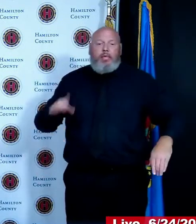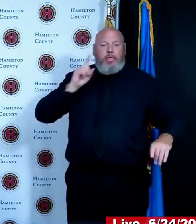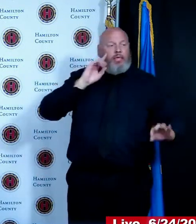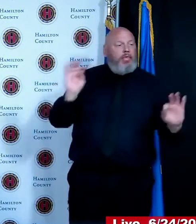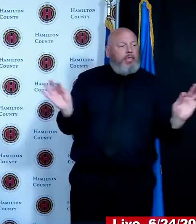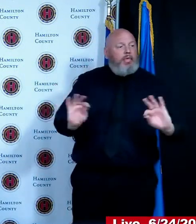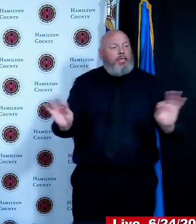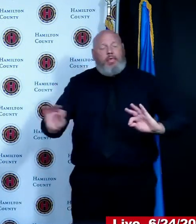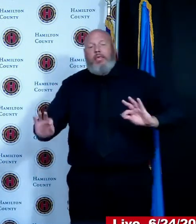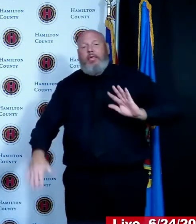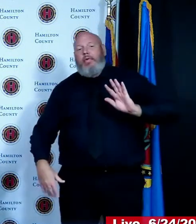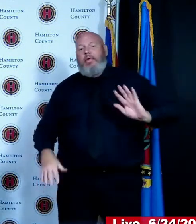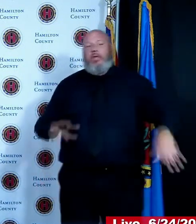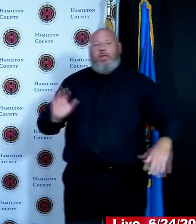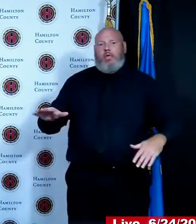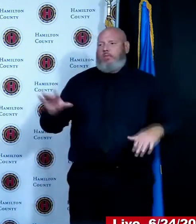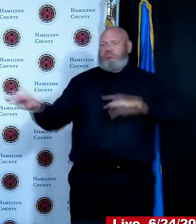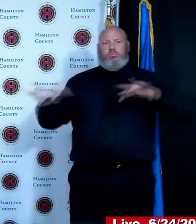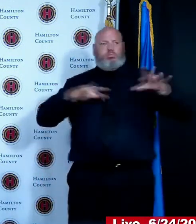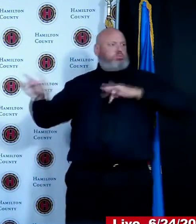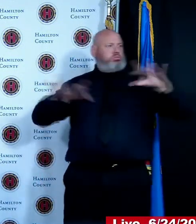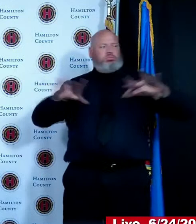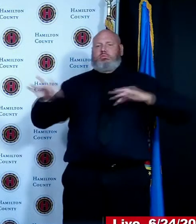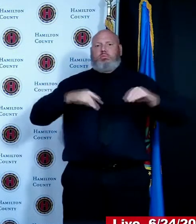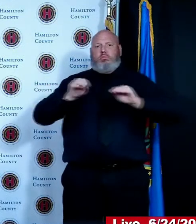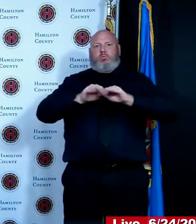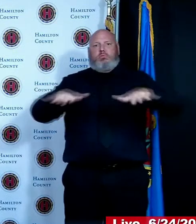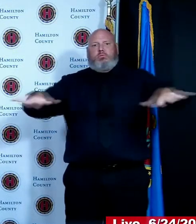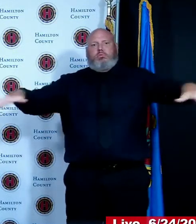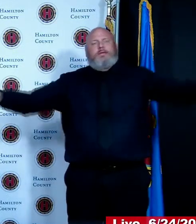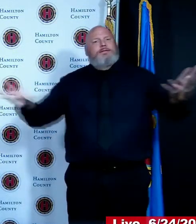keep people safe so behave as though you've got the virus and that everybody